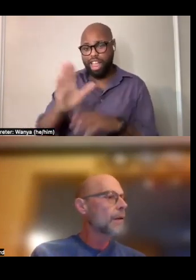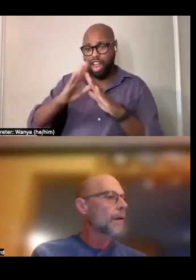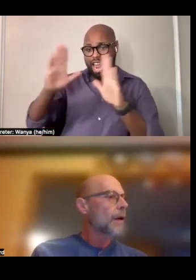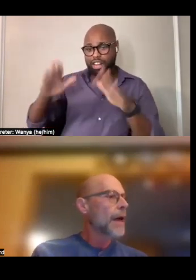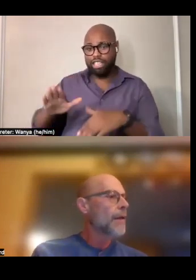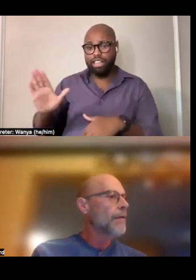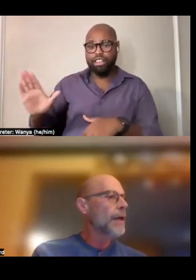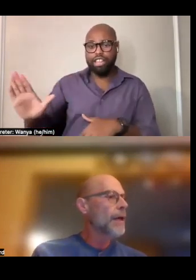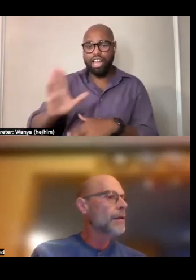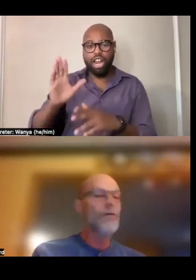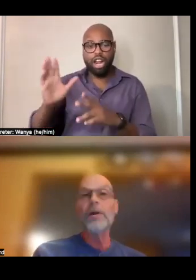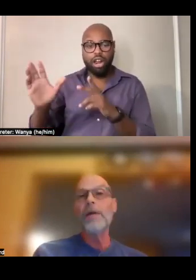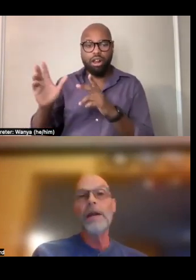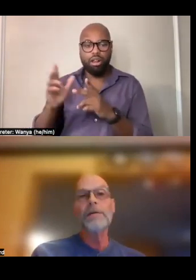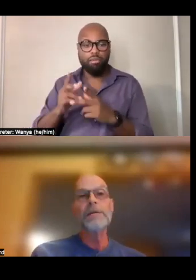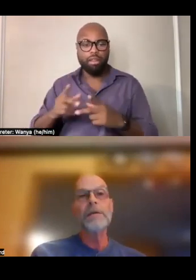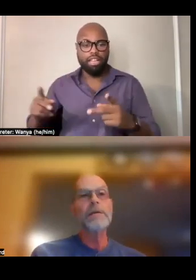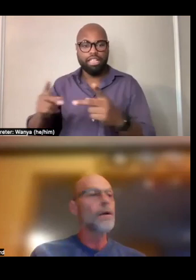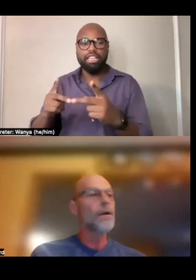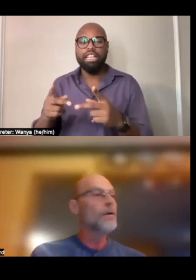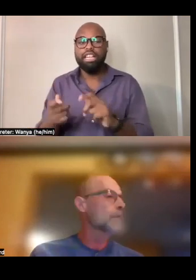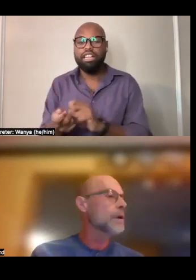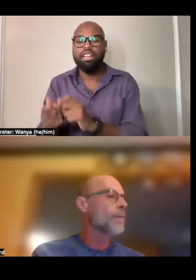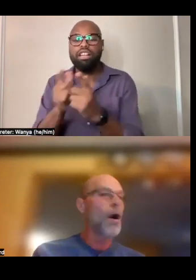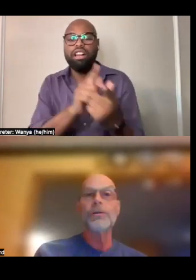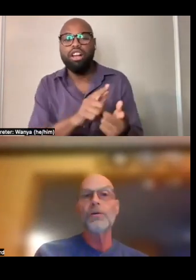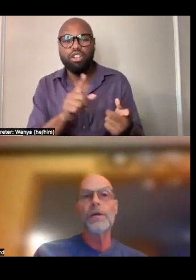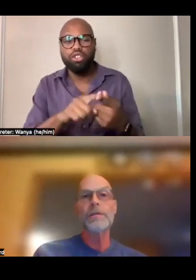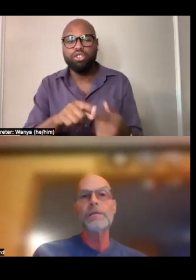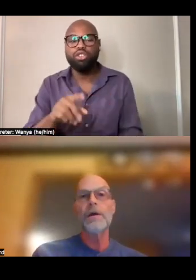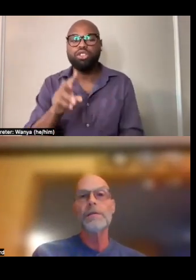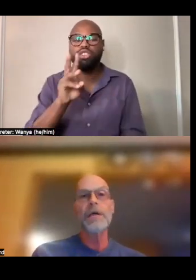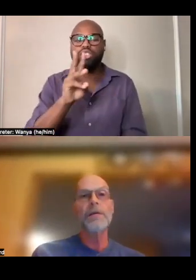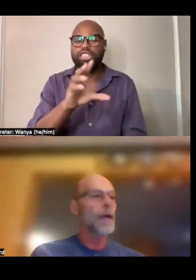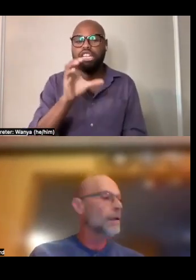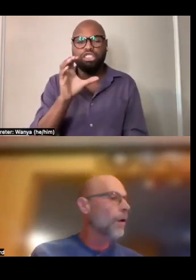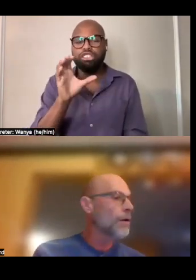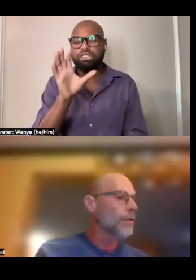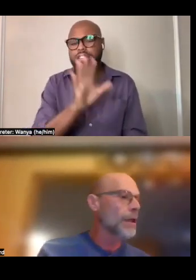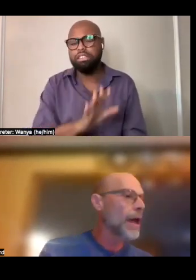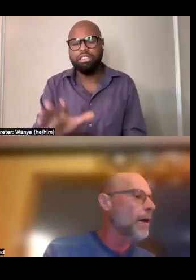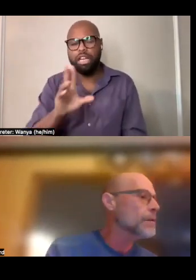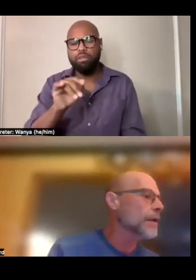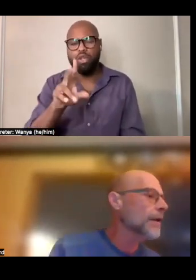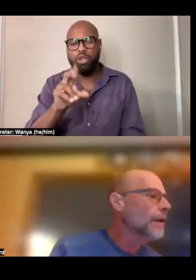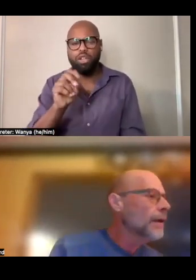And then converting that into 600 and some odd units in segregated white only housing.